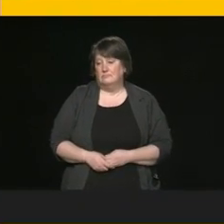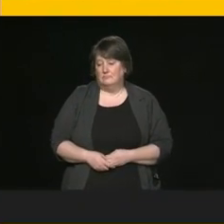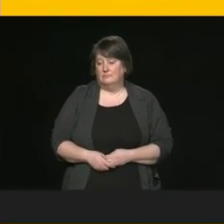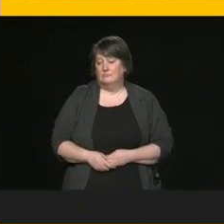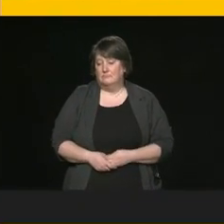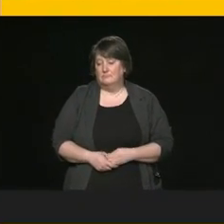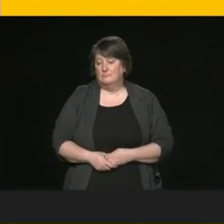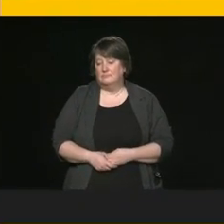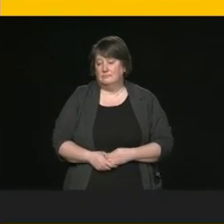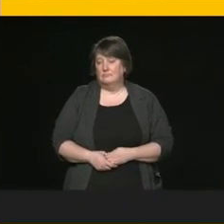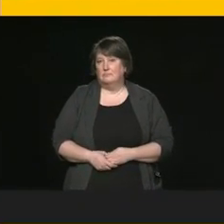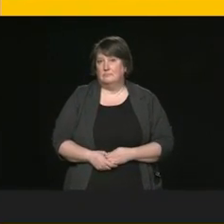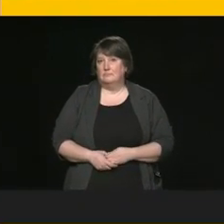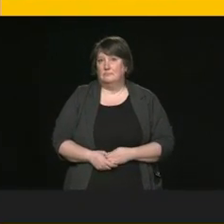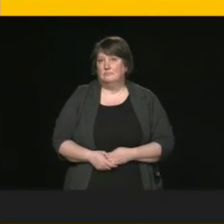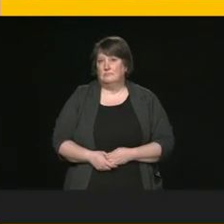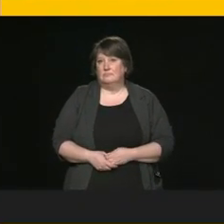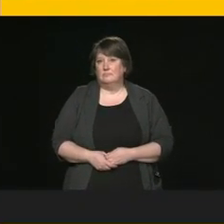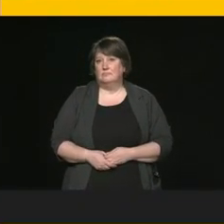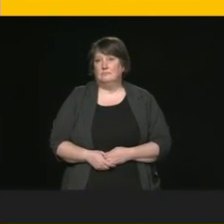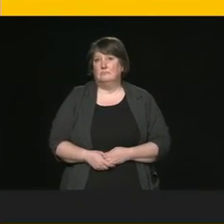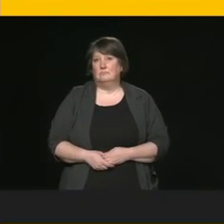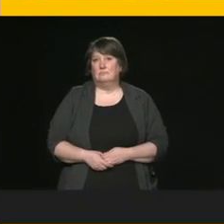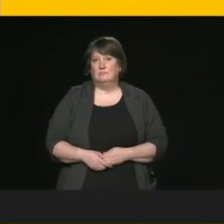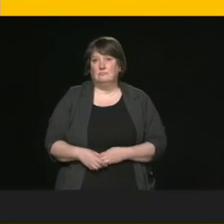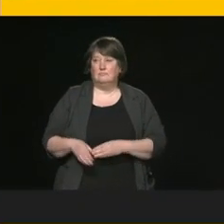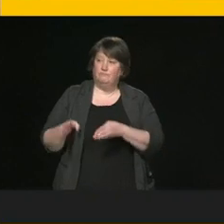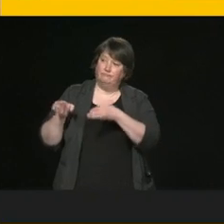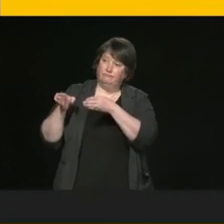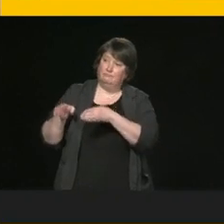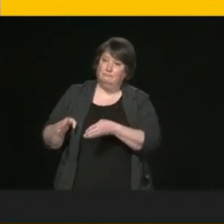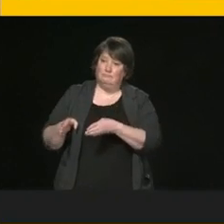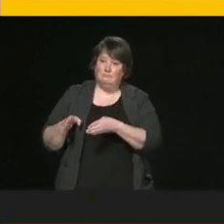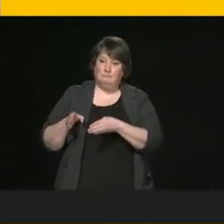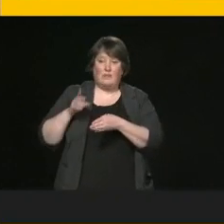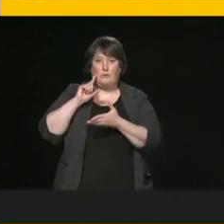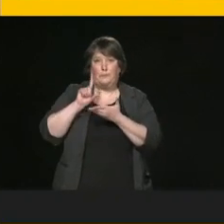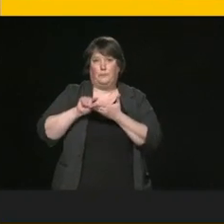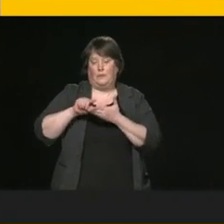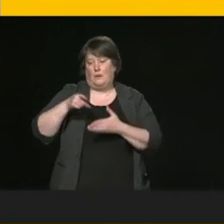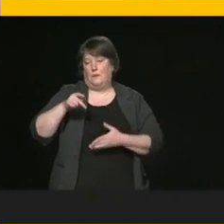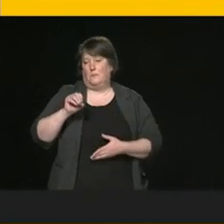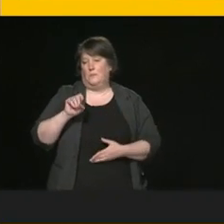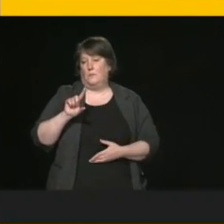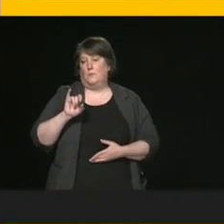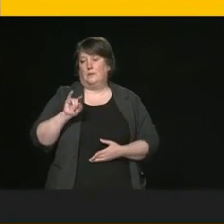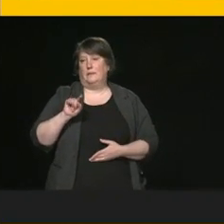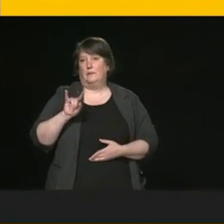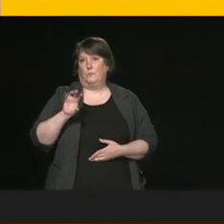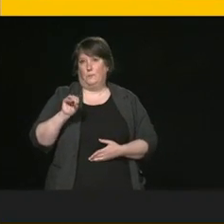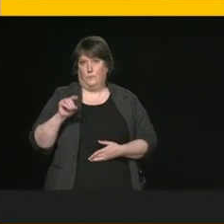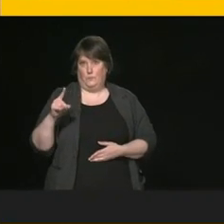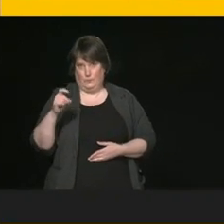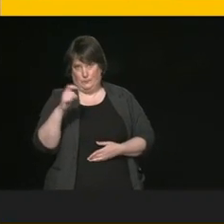Reporter: THANK YOU. FOLLOWING QUESTION FROM